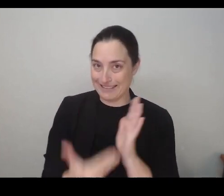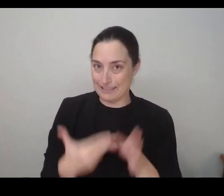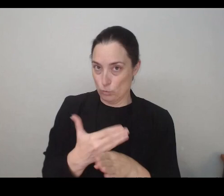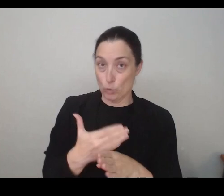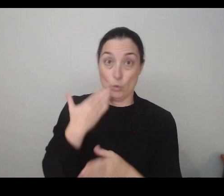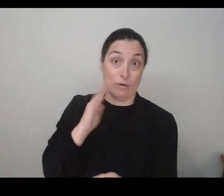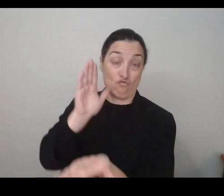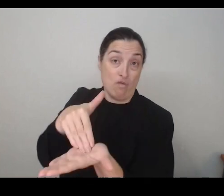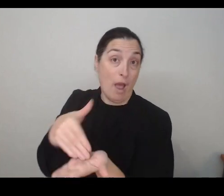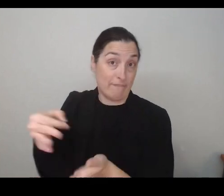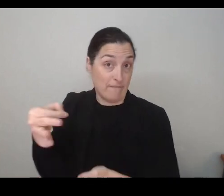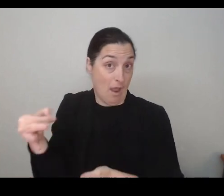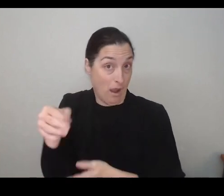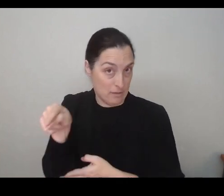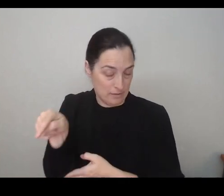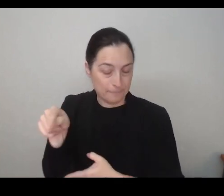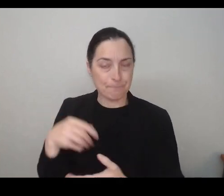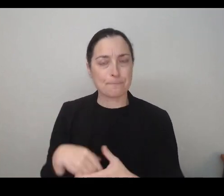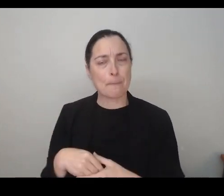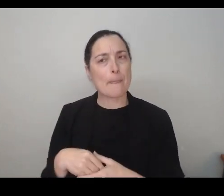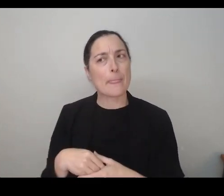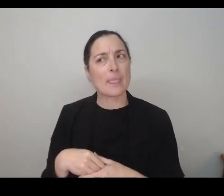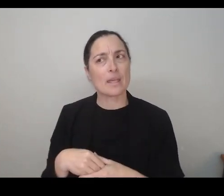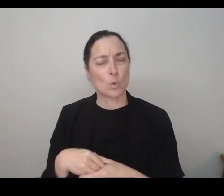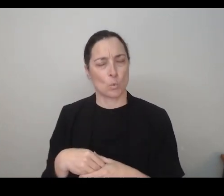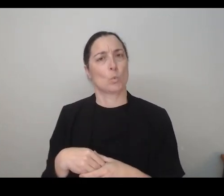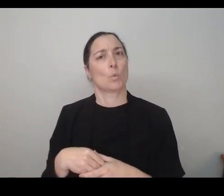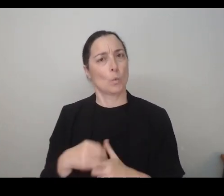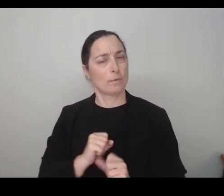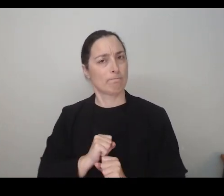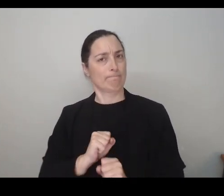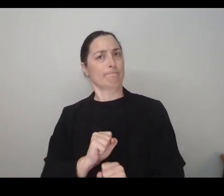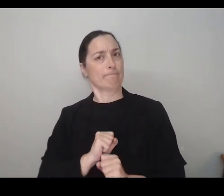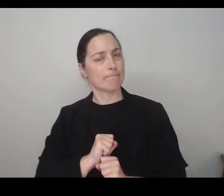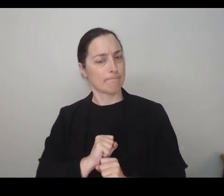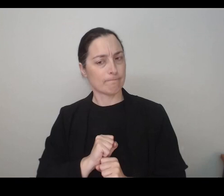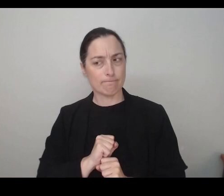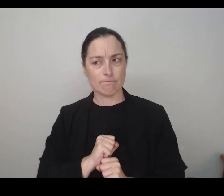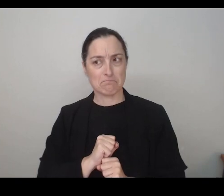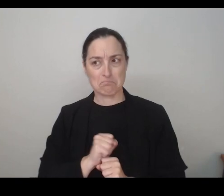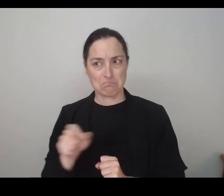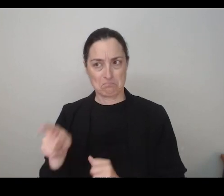in the Marquesas is in a way quite startling, and he does things he never did before,